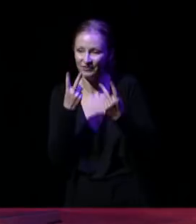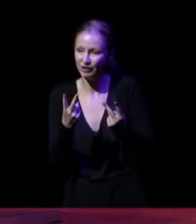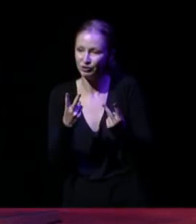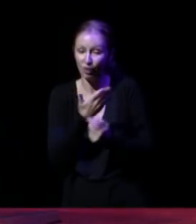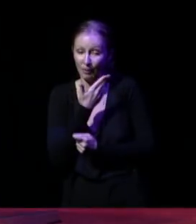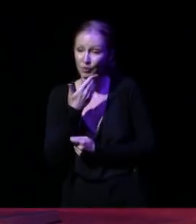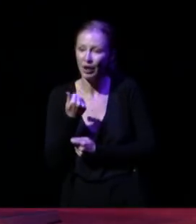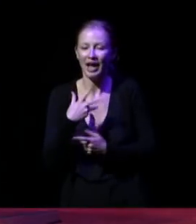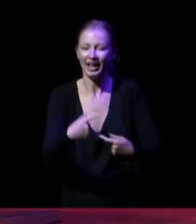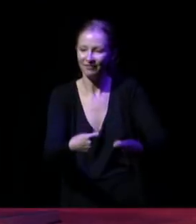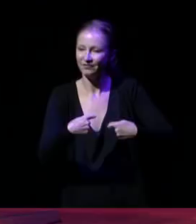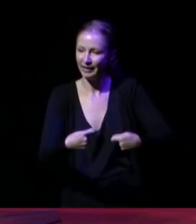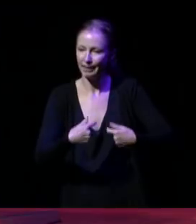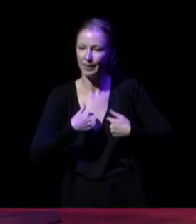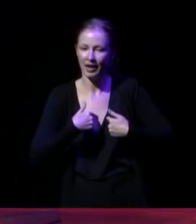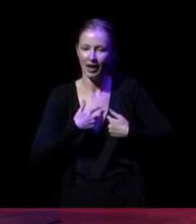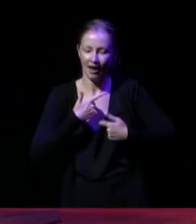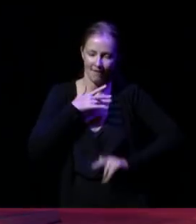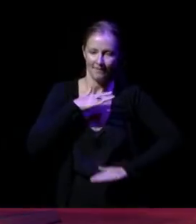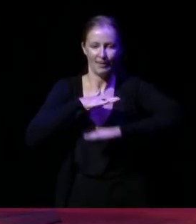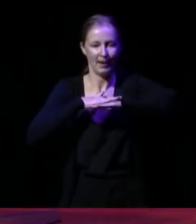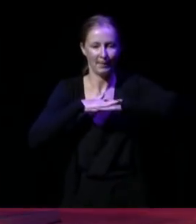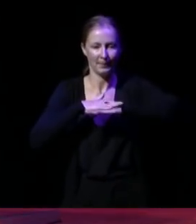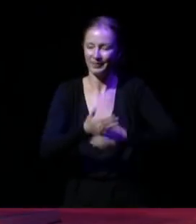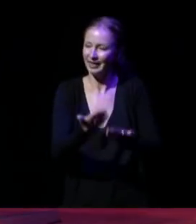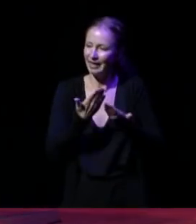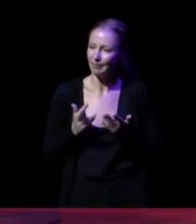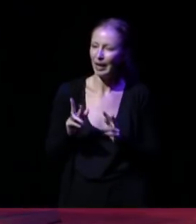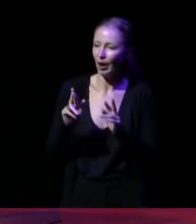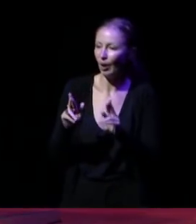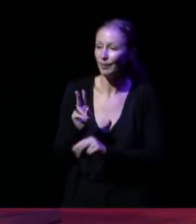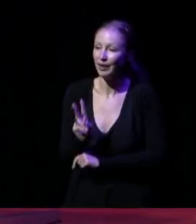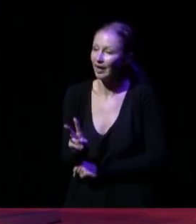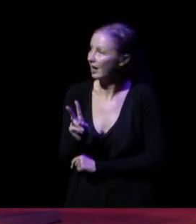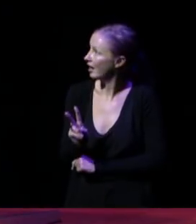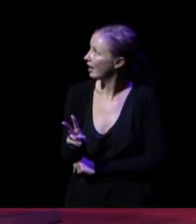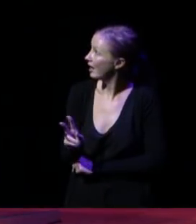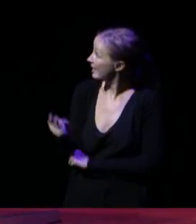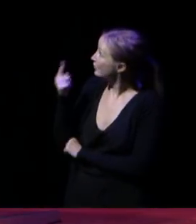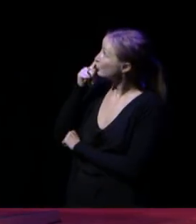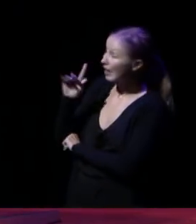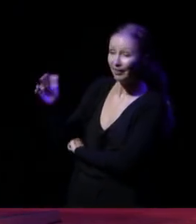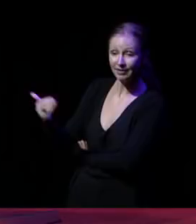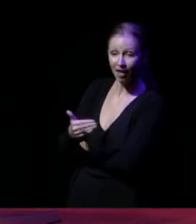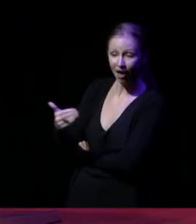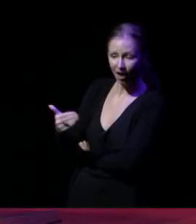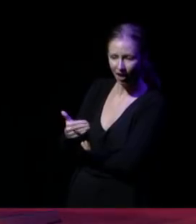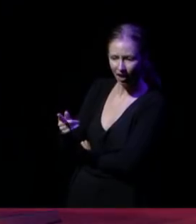and make me feel hope again, you know. And when there was a slide, did you see the slide? Well, anyway, did you see any slide